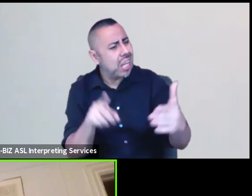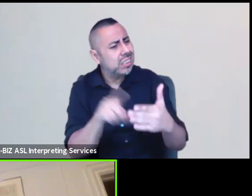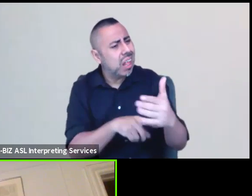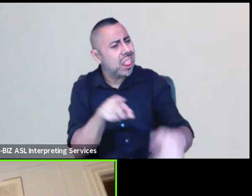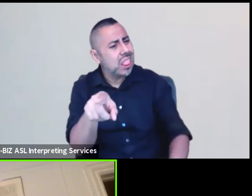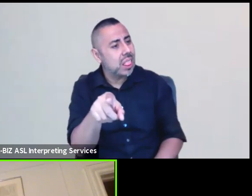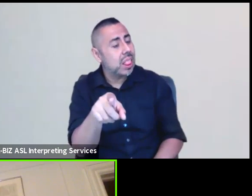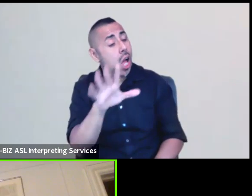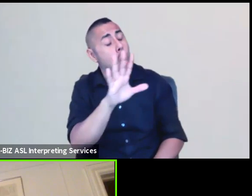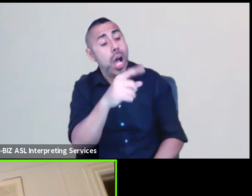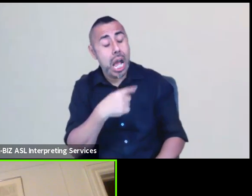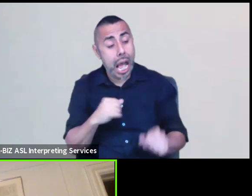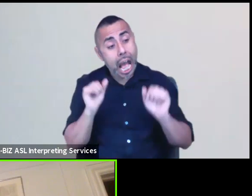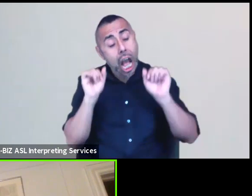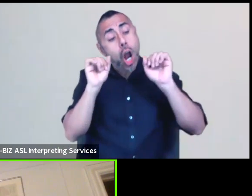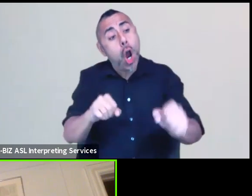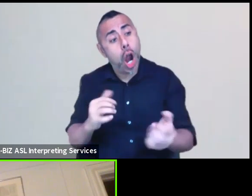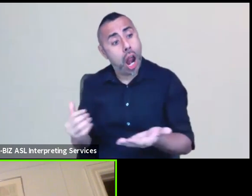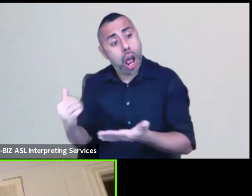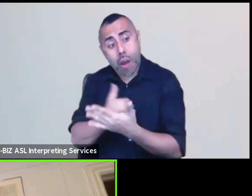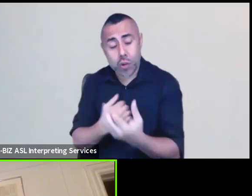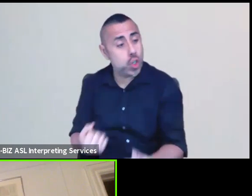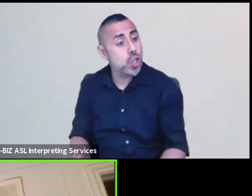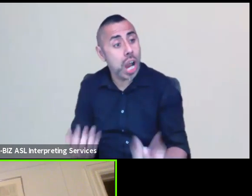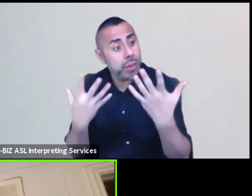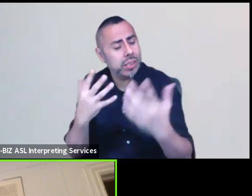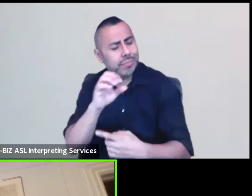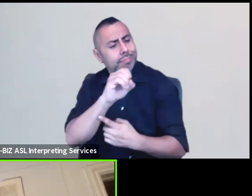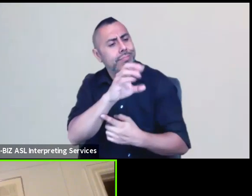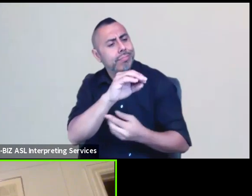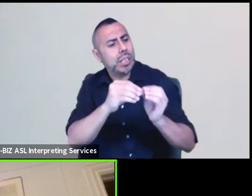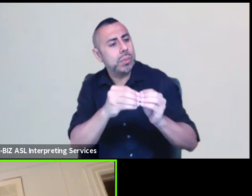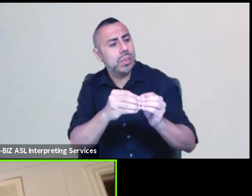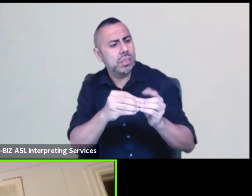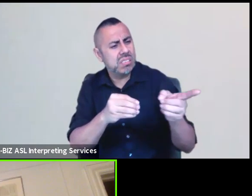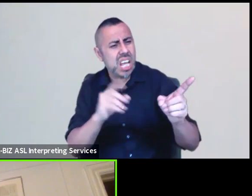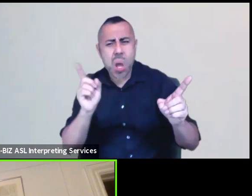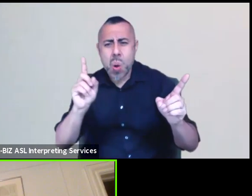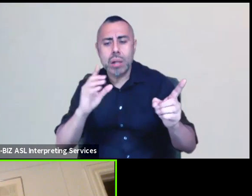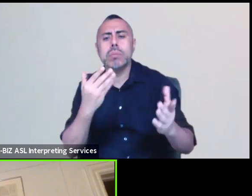you have that as backup for it. Funders will find that and panelists will find that compelling